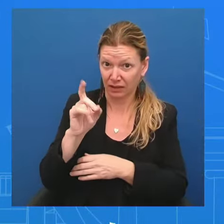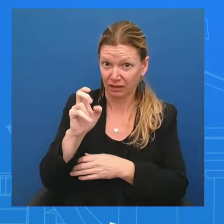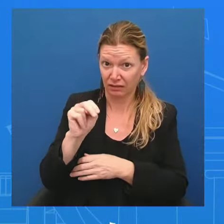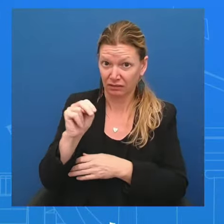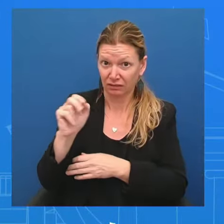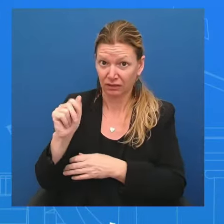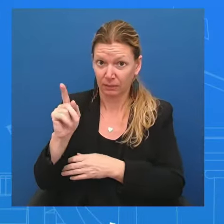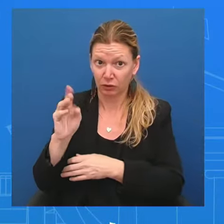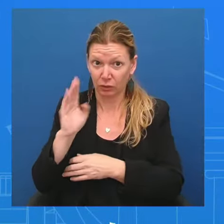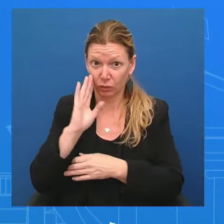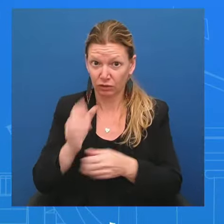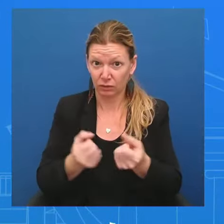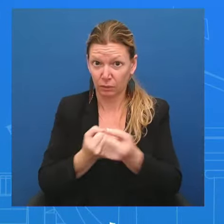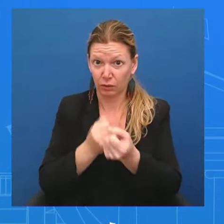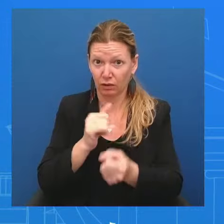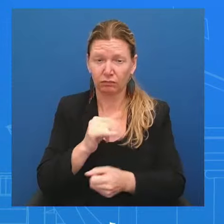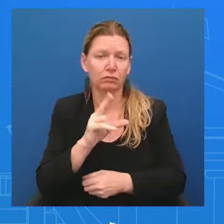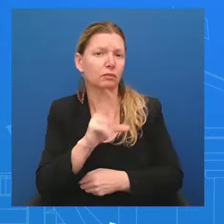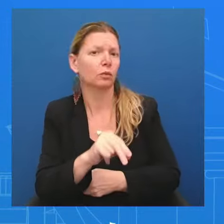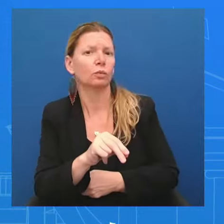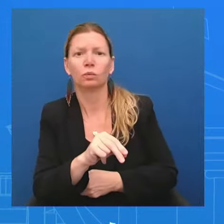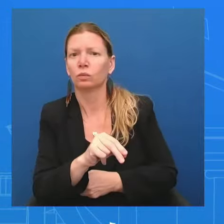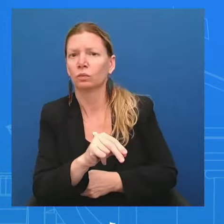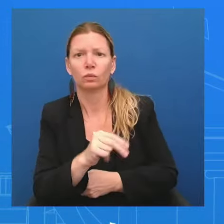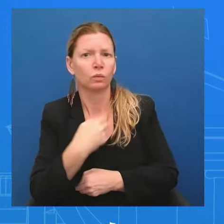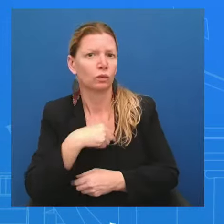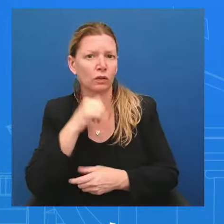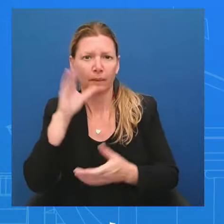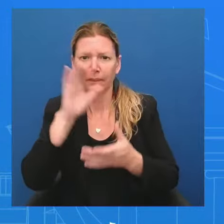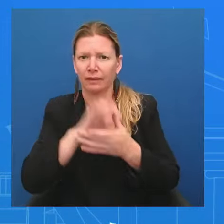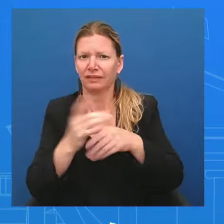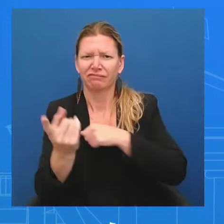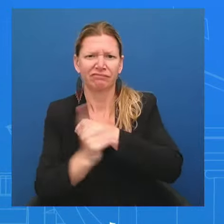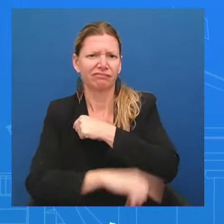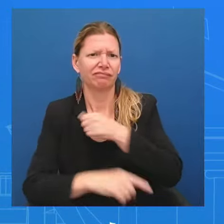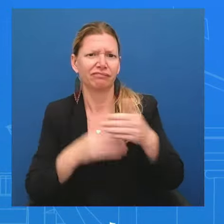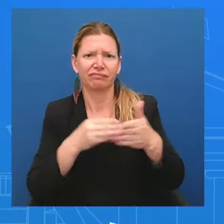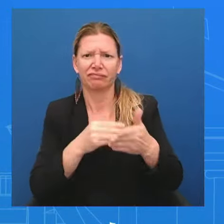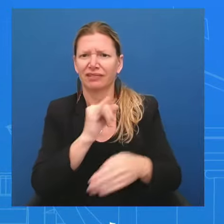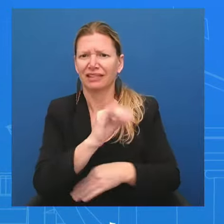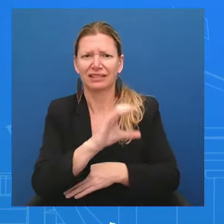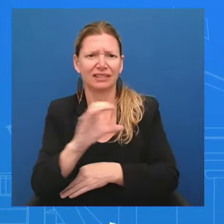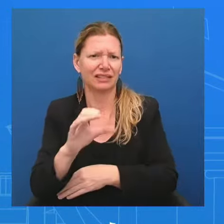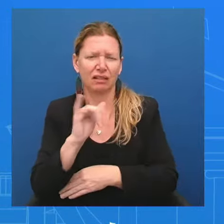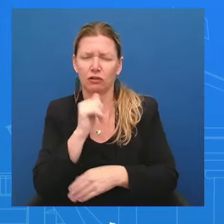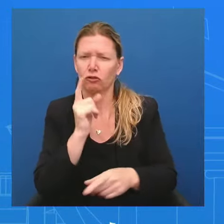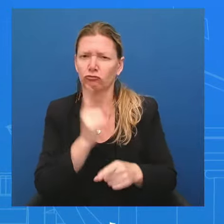is the right approach here. No. The Press: Why? Mr. Kirby: I mean, look, we obviously don't believe the ICC has jurisdiction.